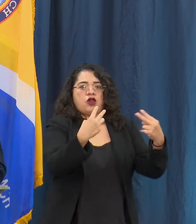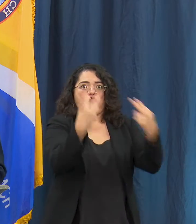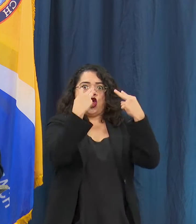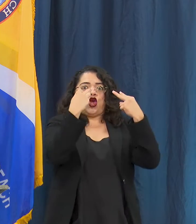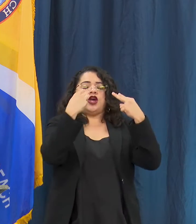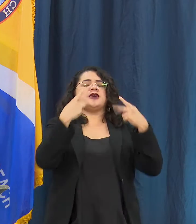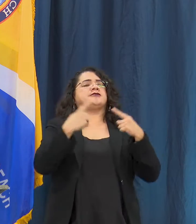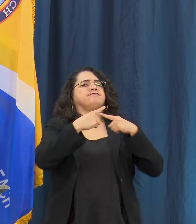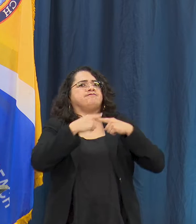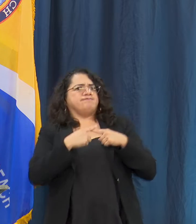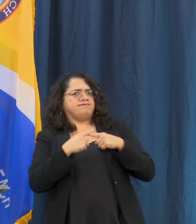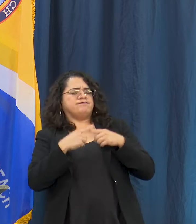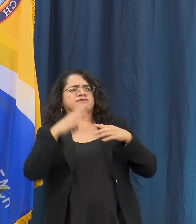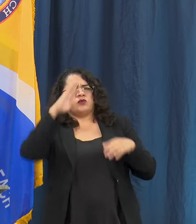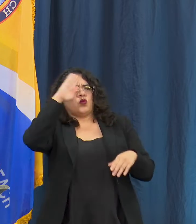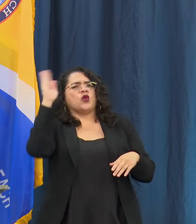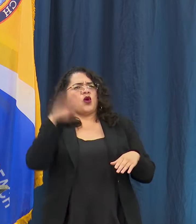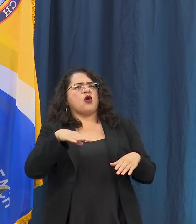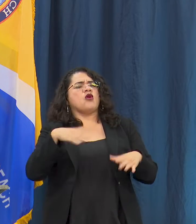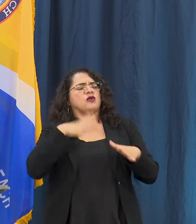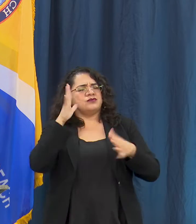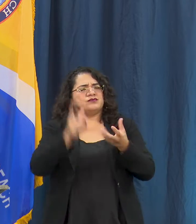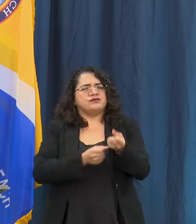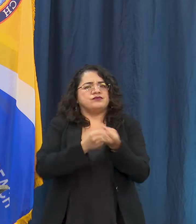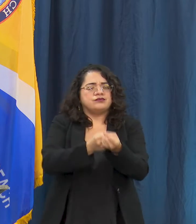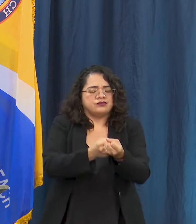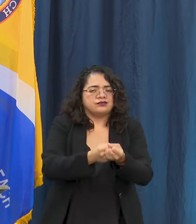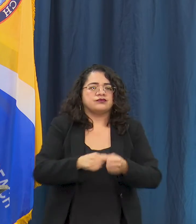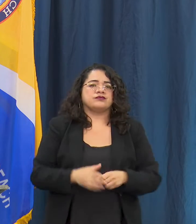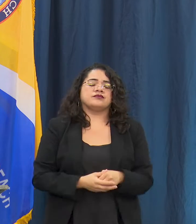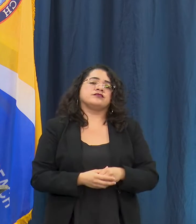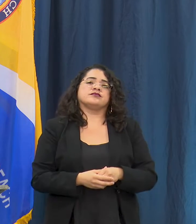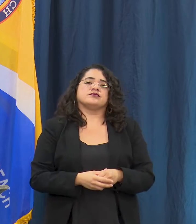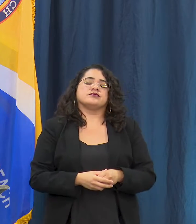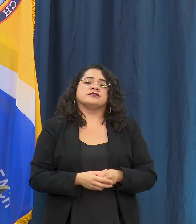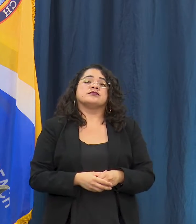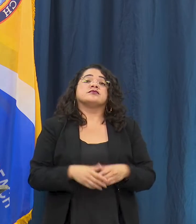want to now just transition to a little bit of an update. I want to just begin by